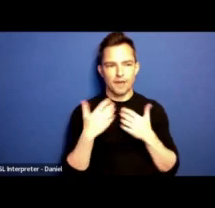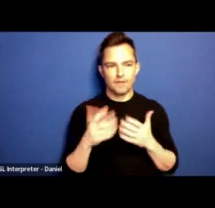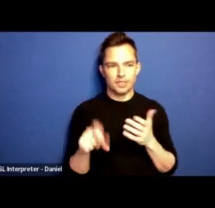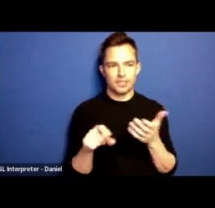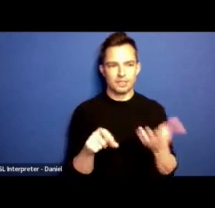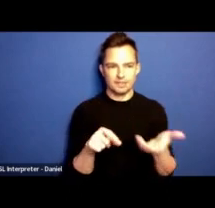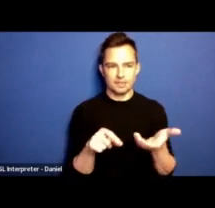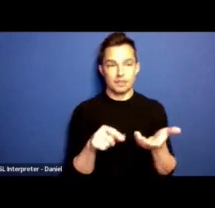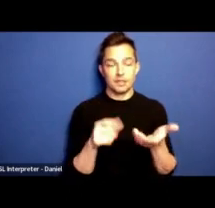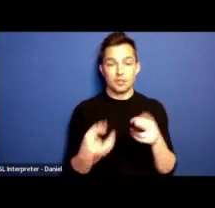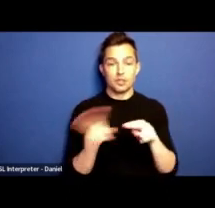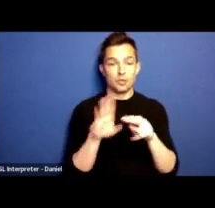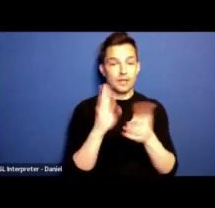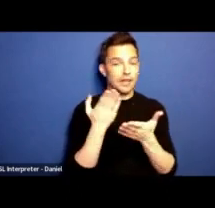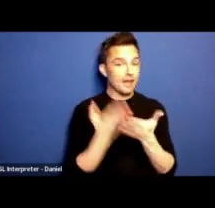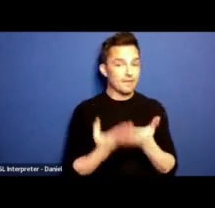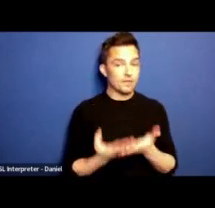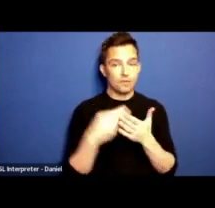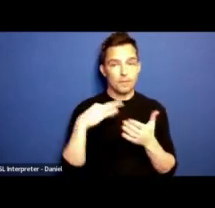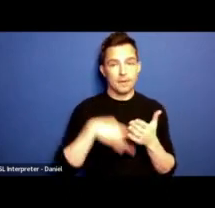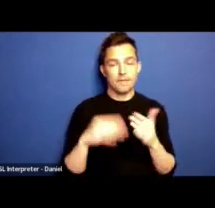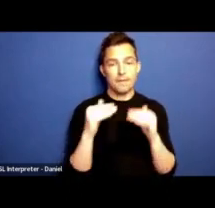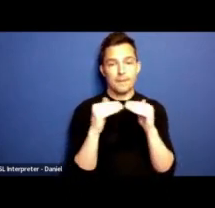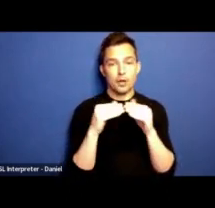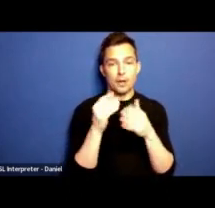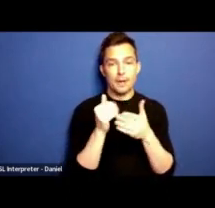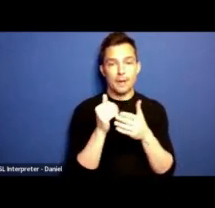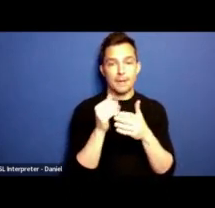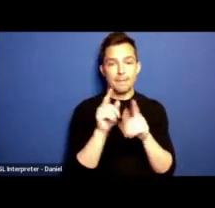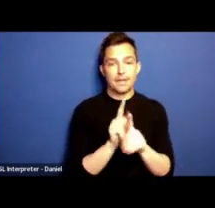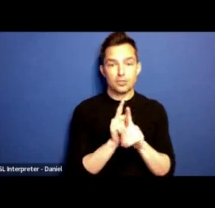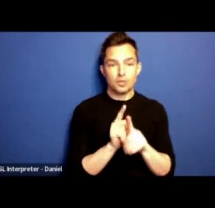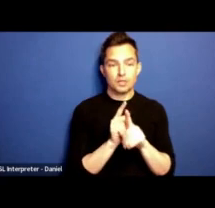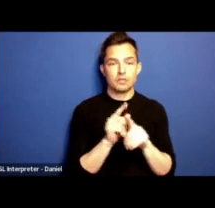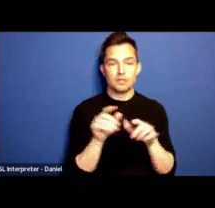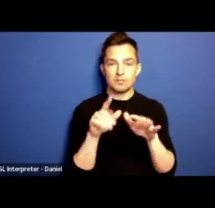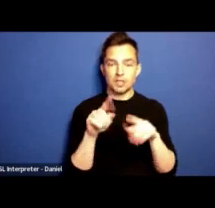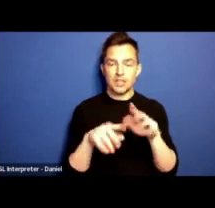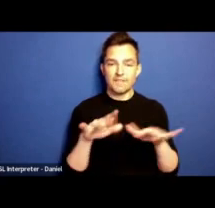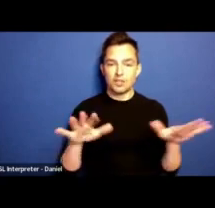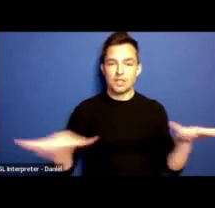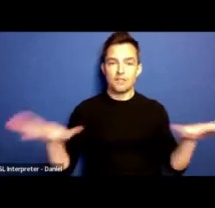evidence for the benefits of peer mentoring interventions across a diversity of populations. A peer mentor is